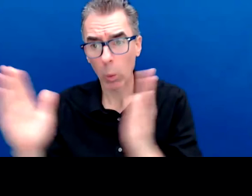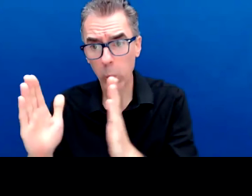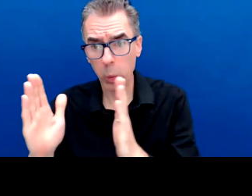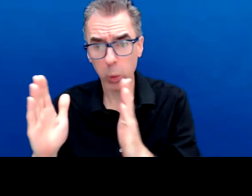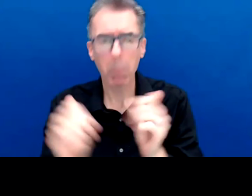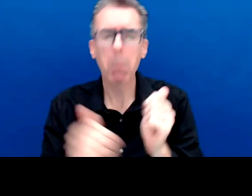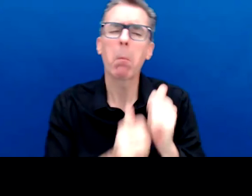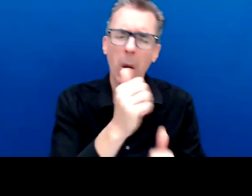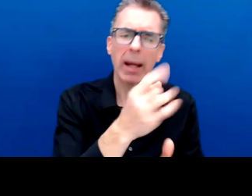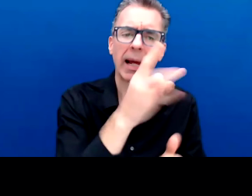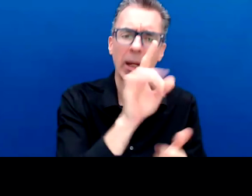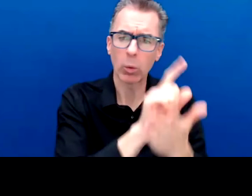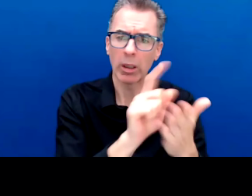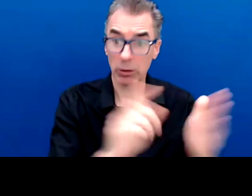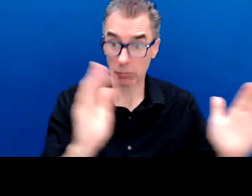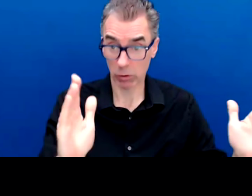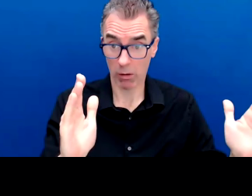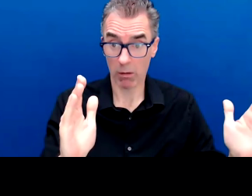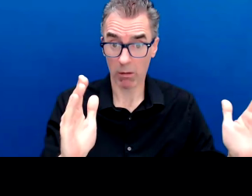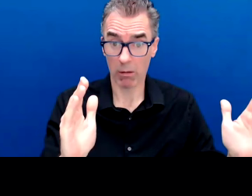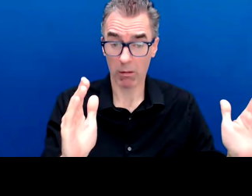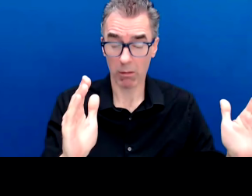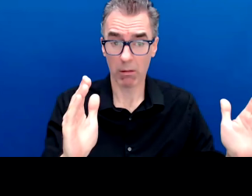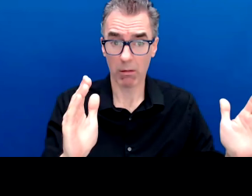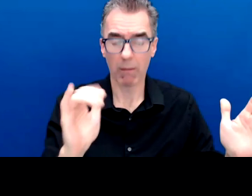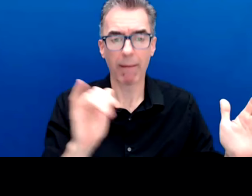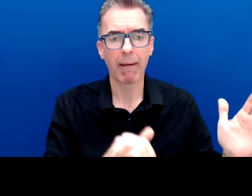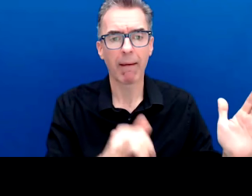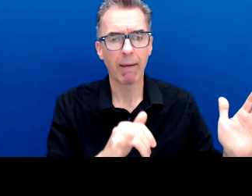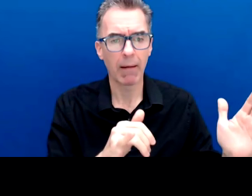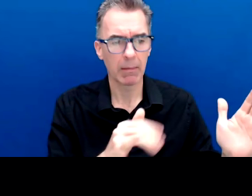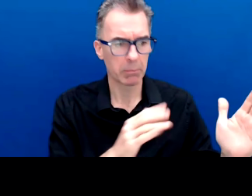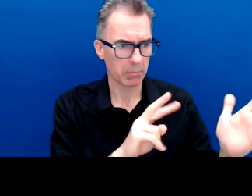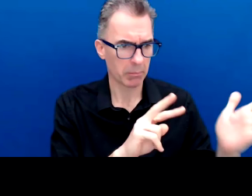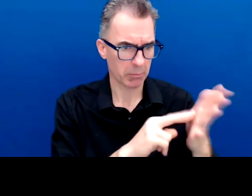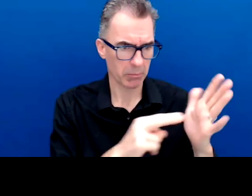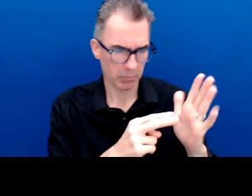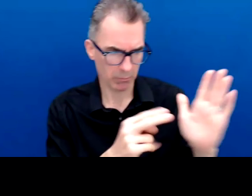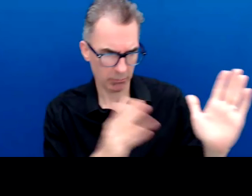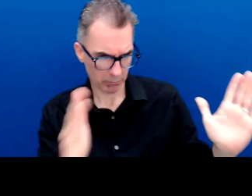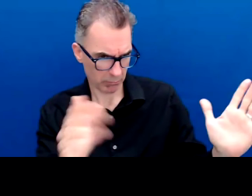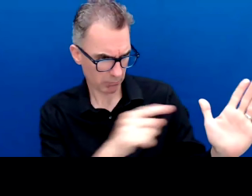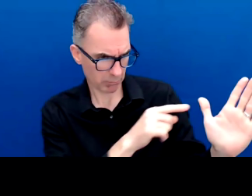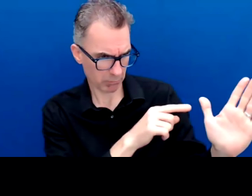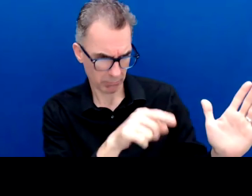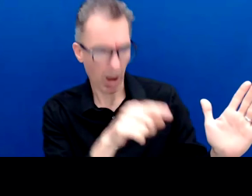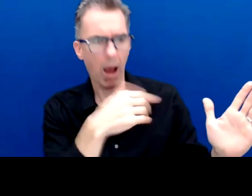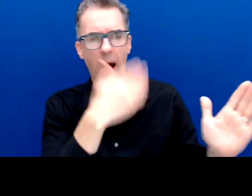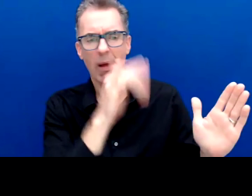So what that would do is gives a key time to where we can really focus, know that the flags are coming